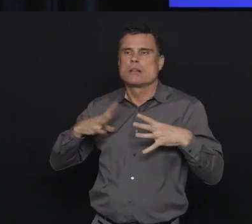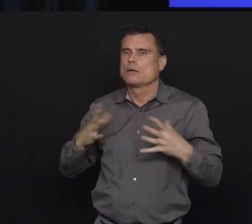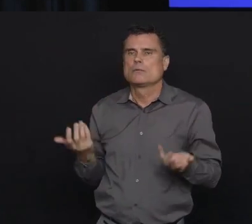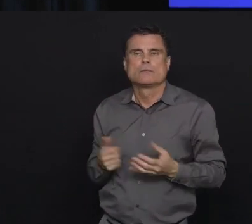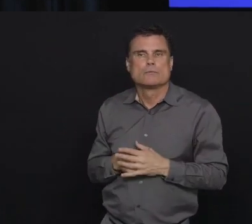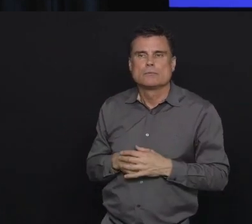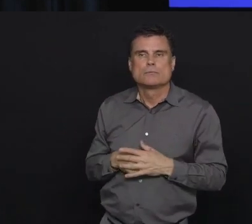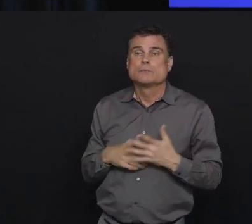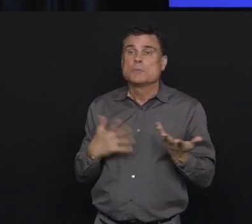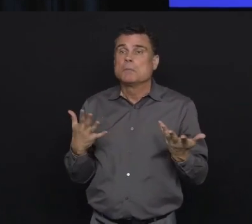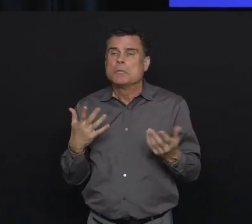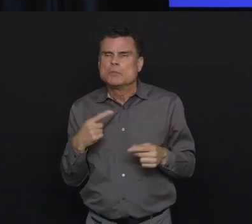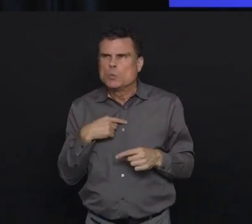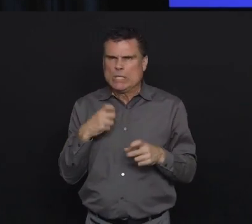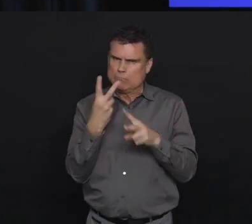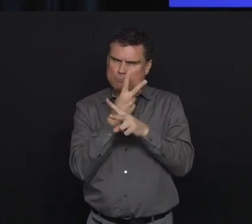bend the curve, we